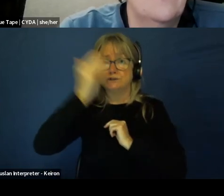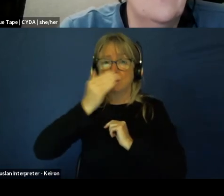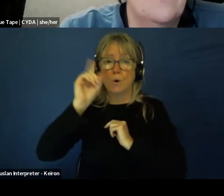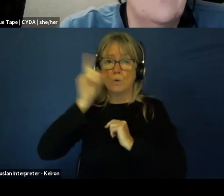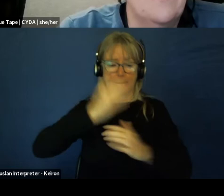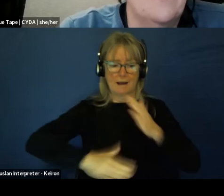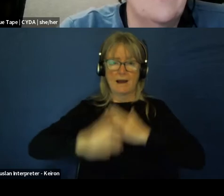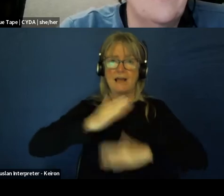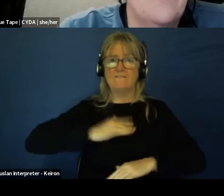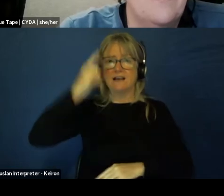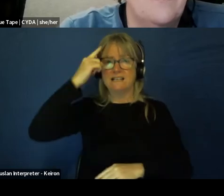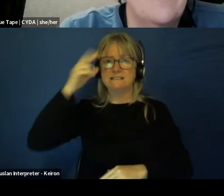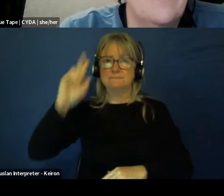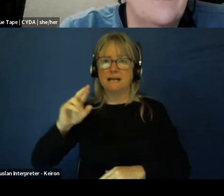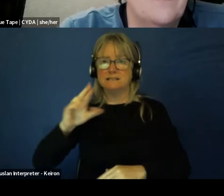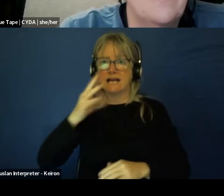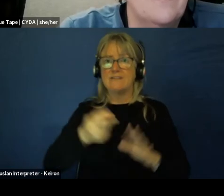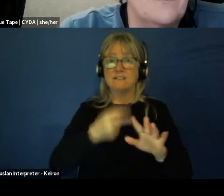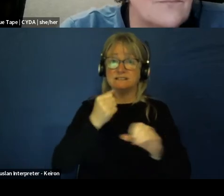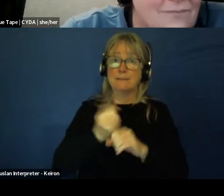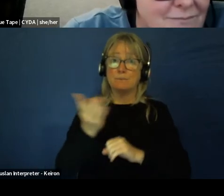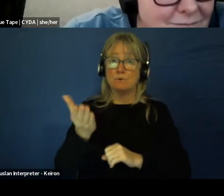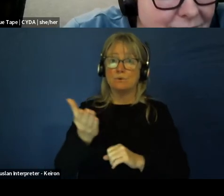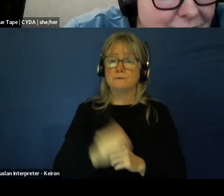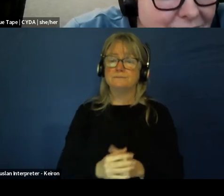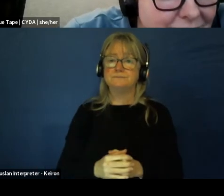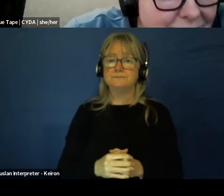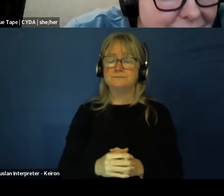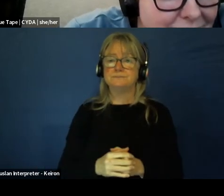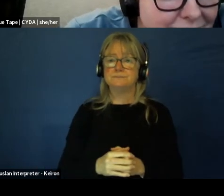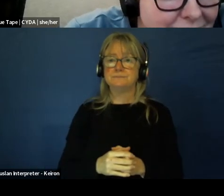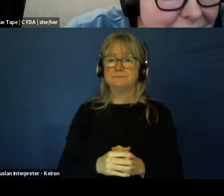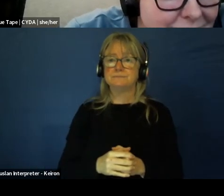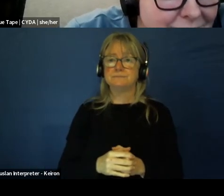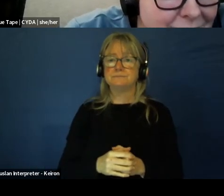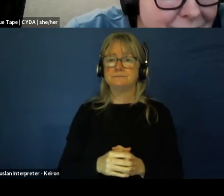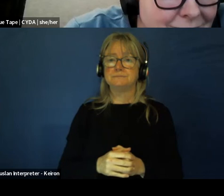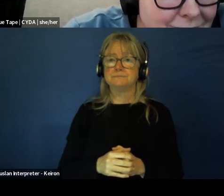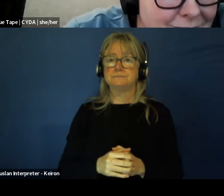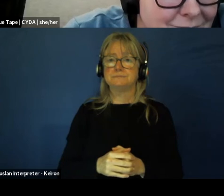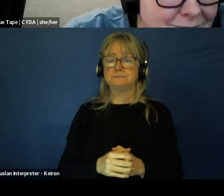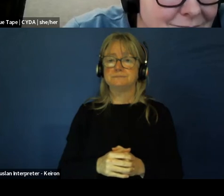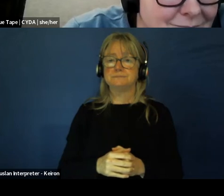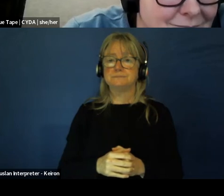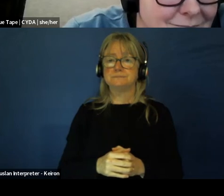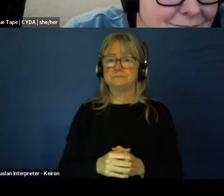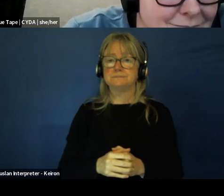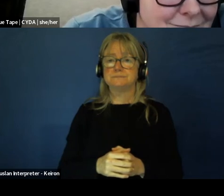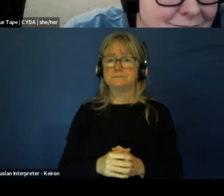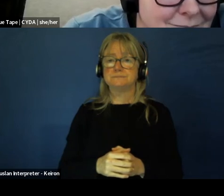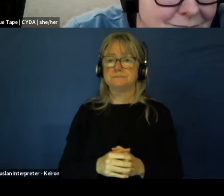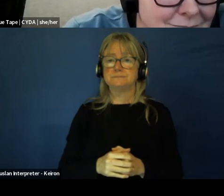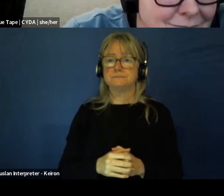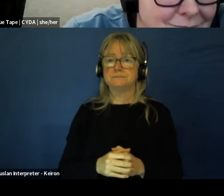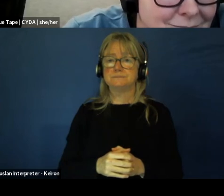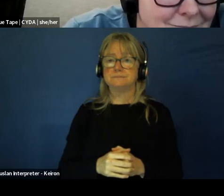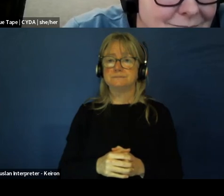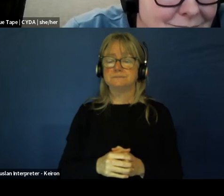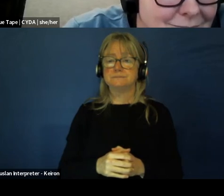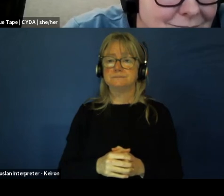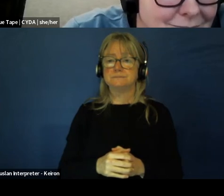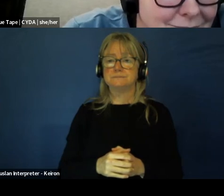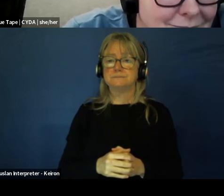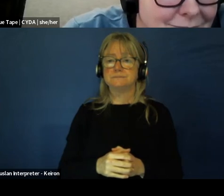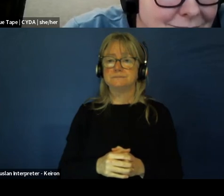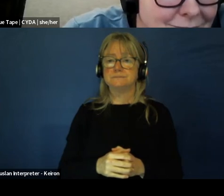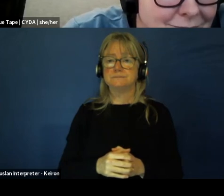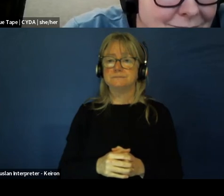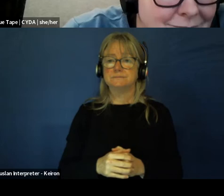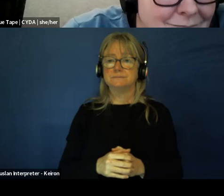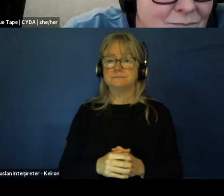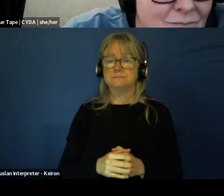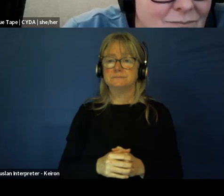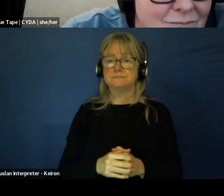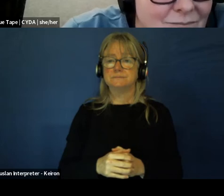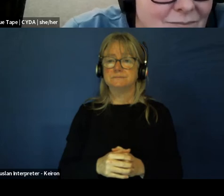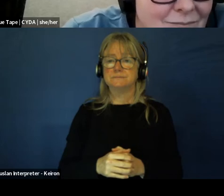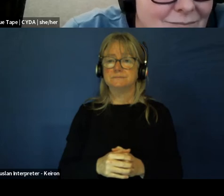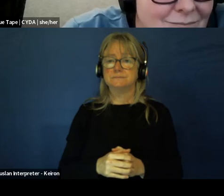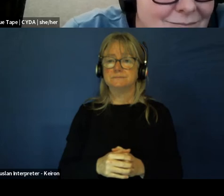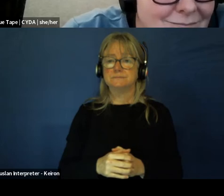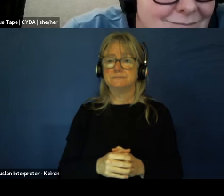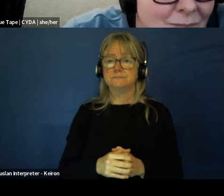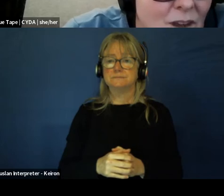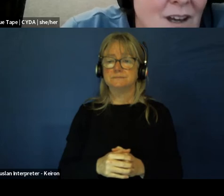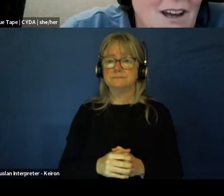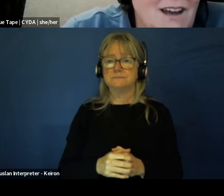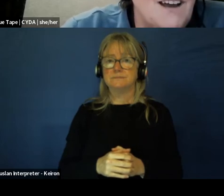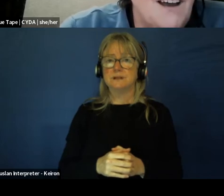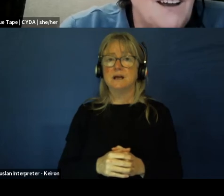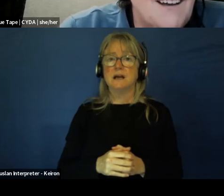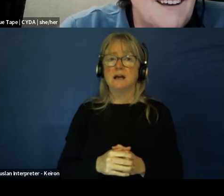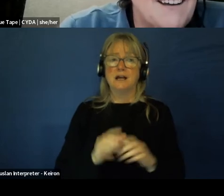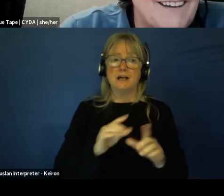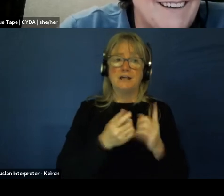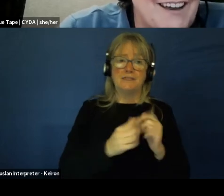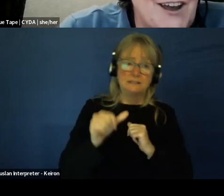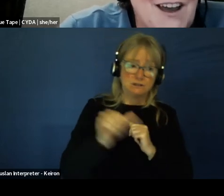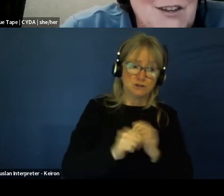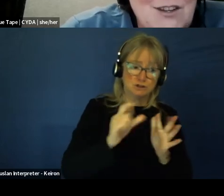Example, he's an example of one of the expected by Hague is expected behavior and annex unexpected behaviors and things to do and not to do and those little overwhelming.